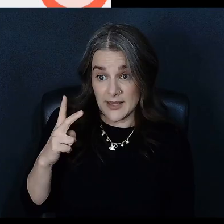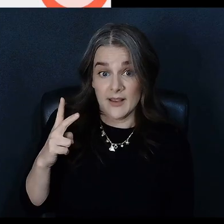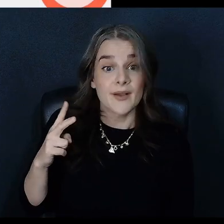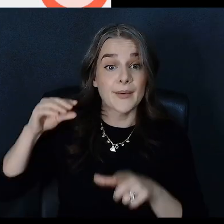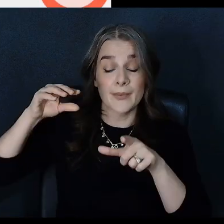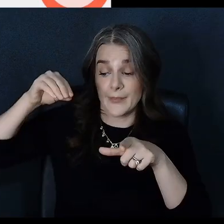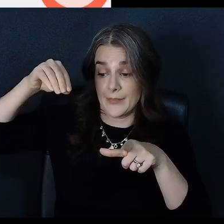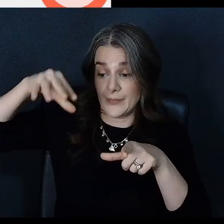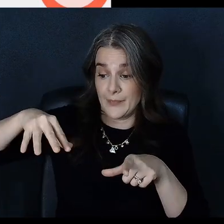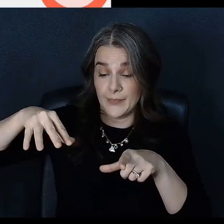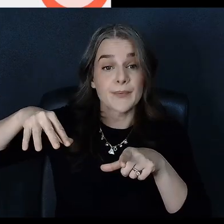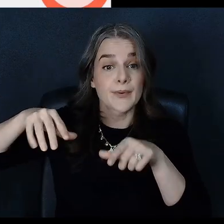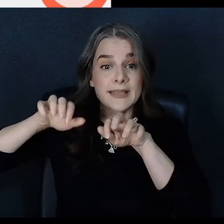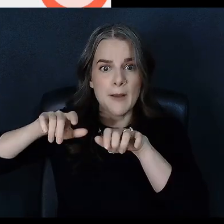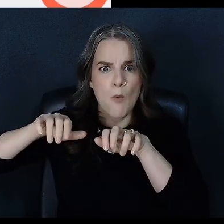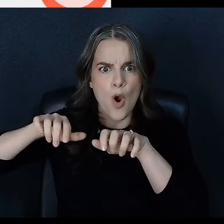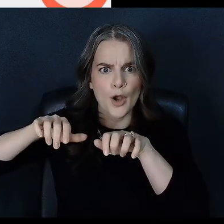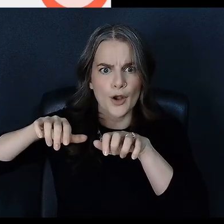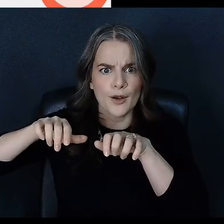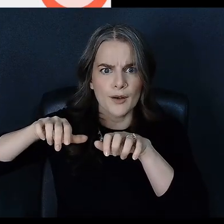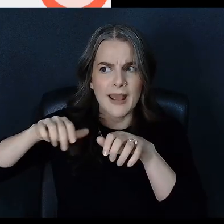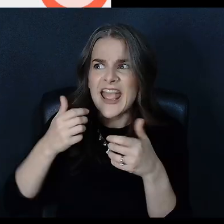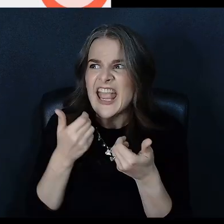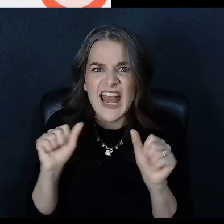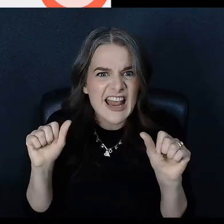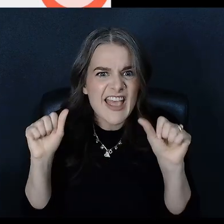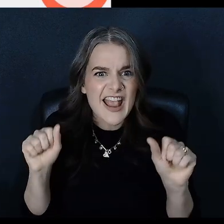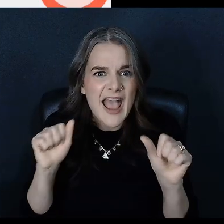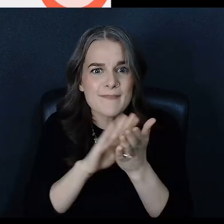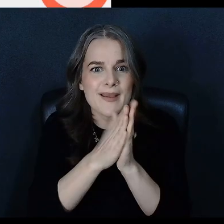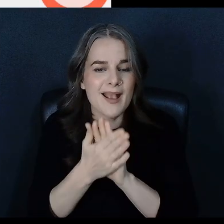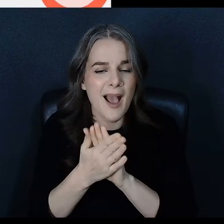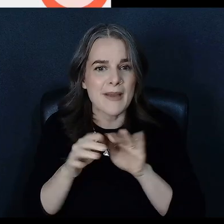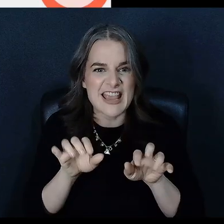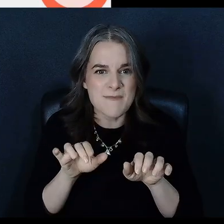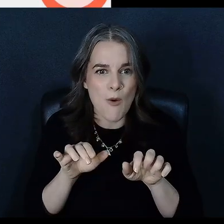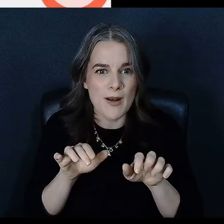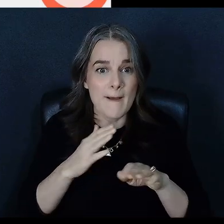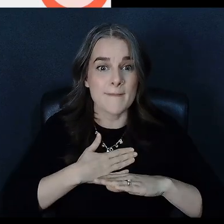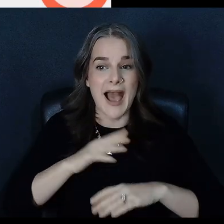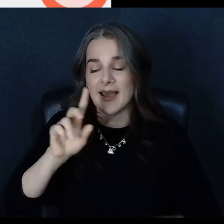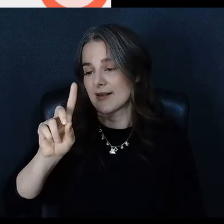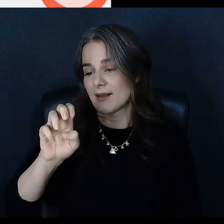And so I could make anything my keyboard. I could make my desk my keyboard or my table.